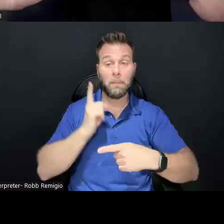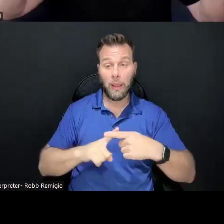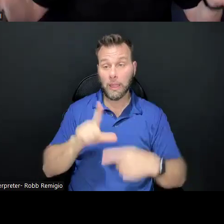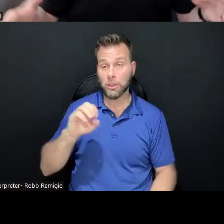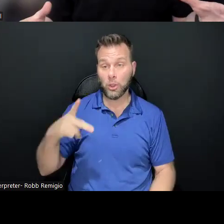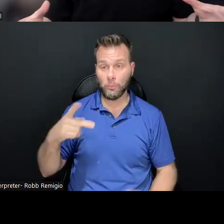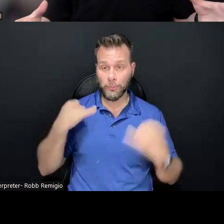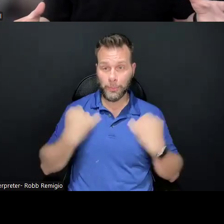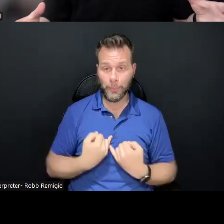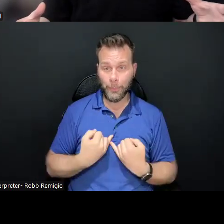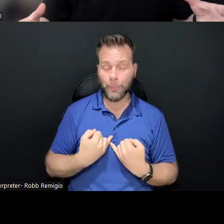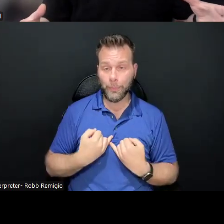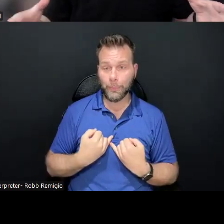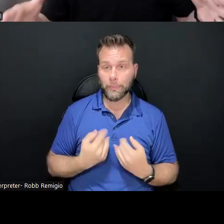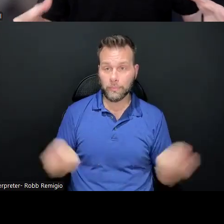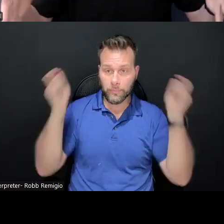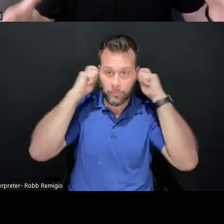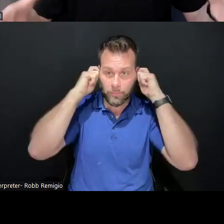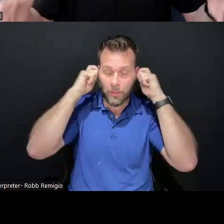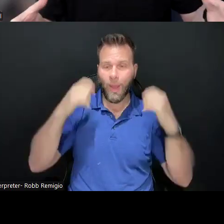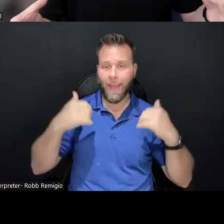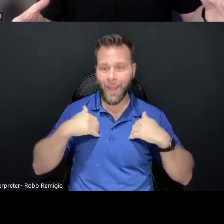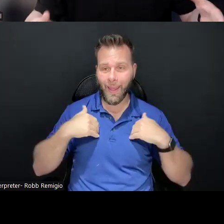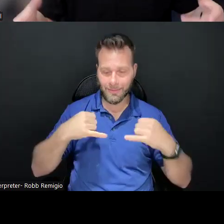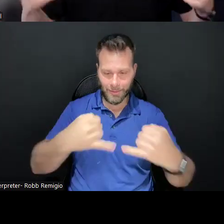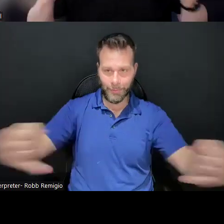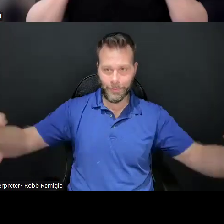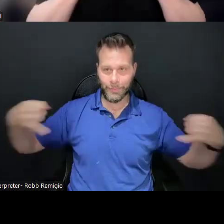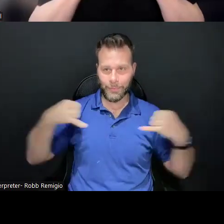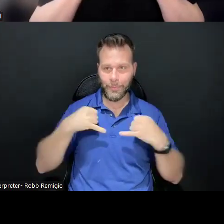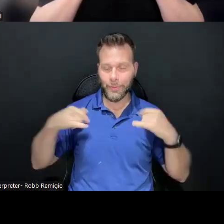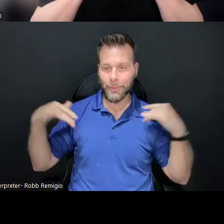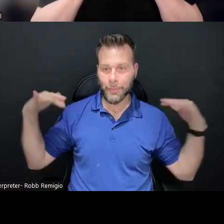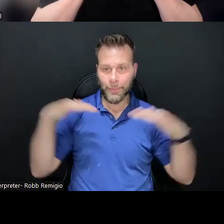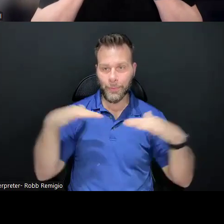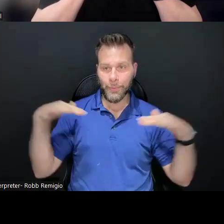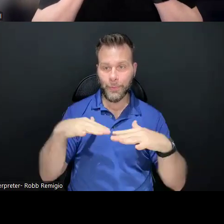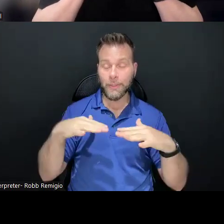But it is also being fed into the loop, which is creating an electromagnetic field around the